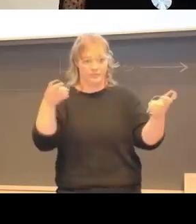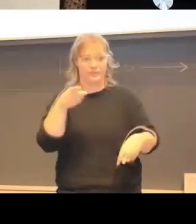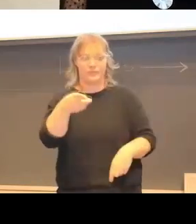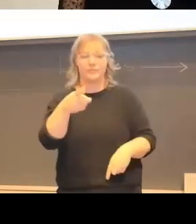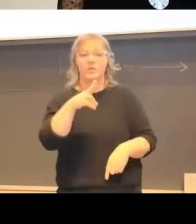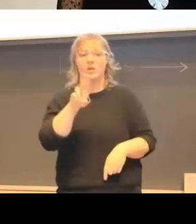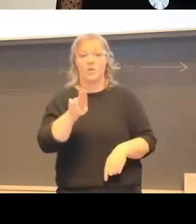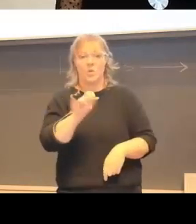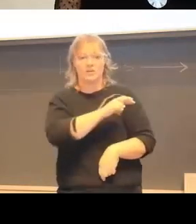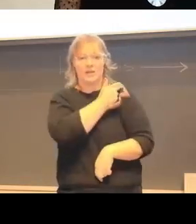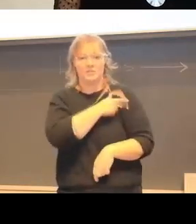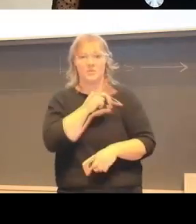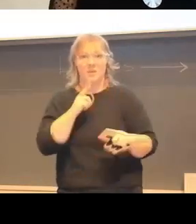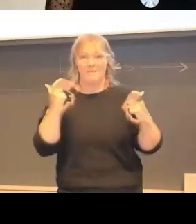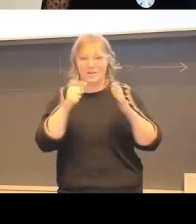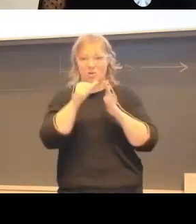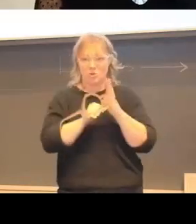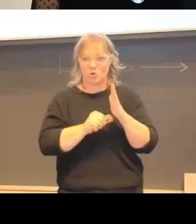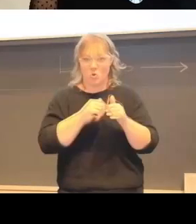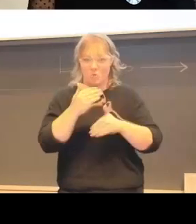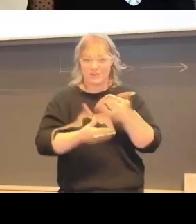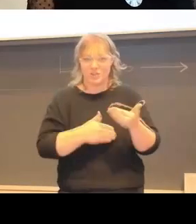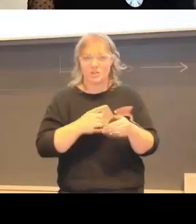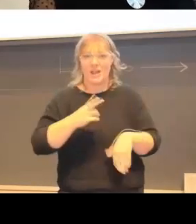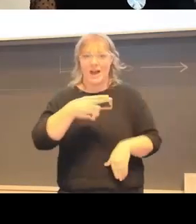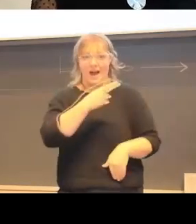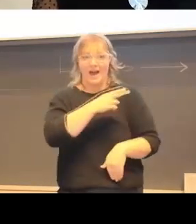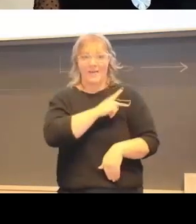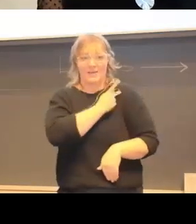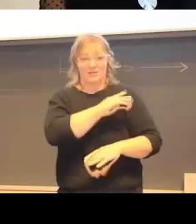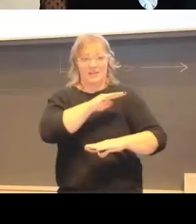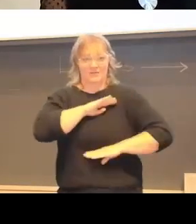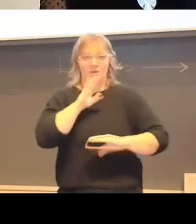surgical procedures hospitals with high patient satisfaction provided more efficient care and